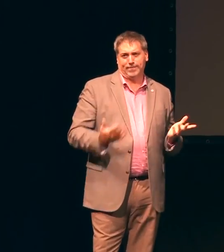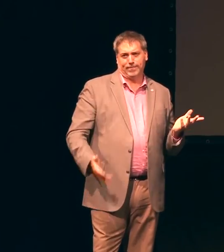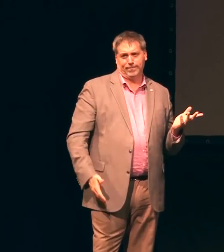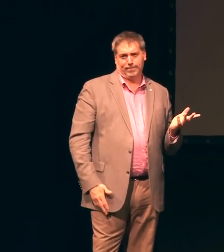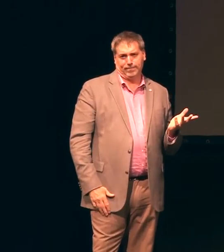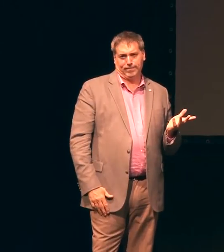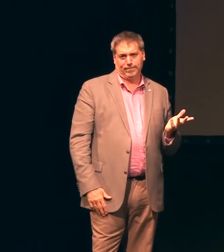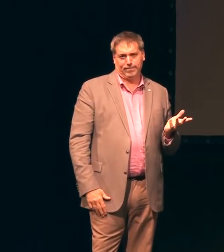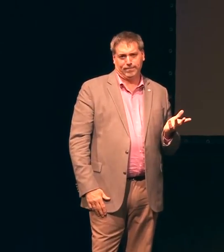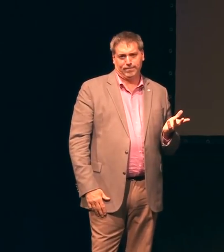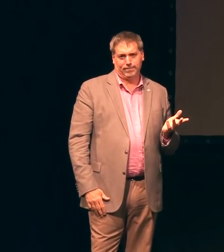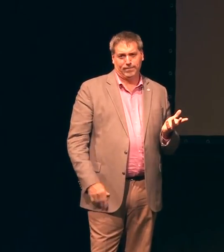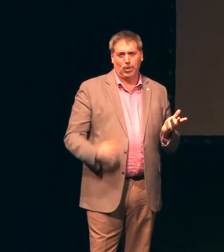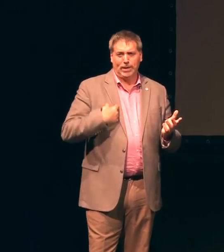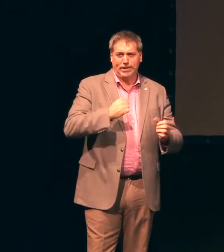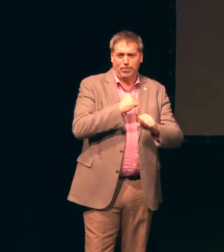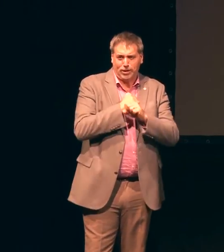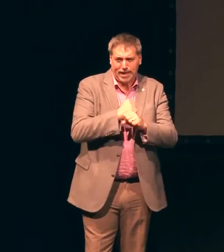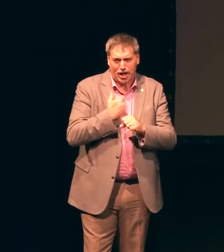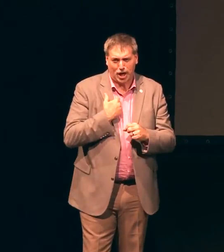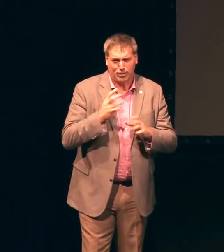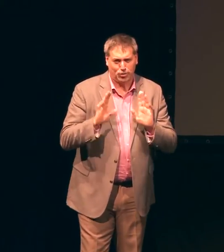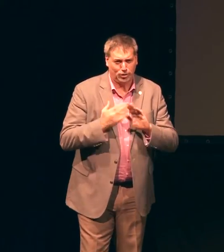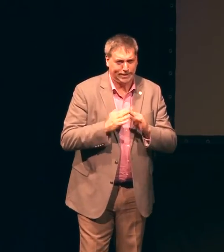is we need to take care of ourselves, we need